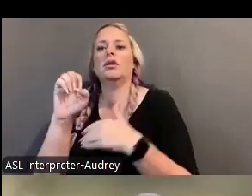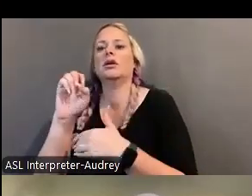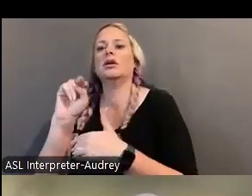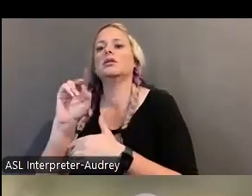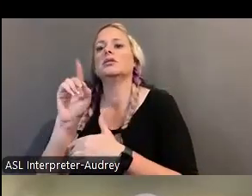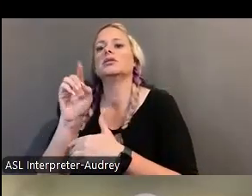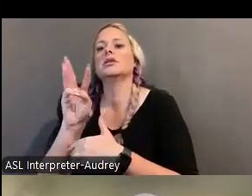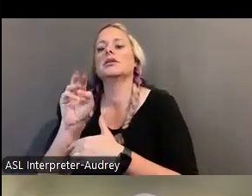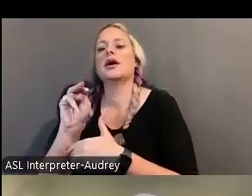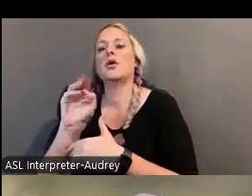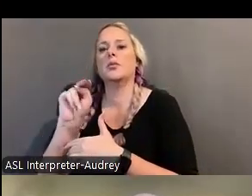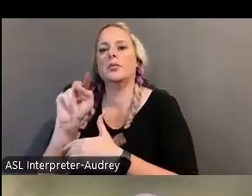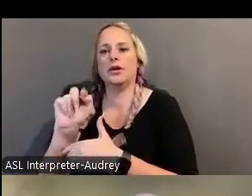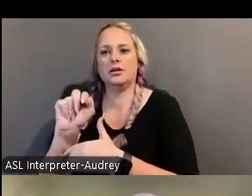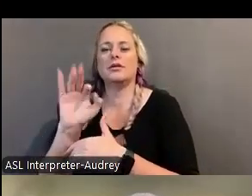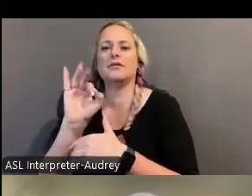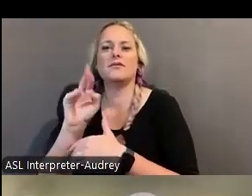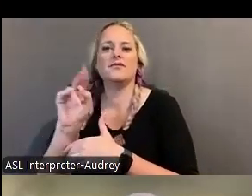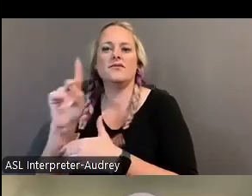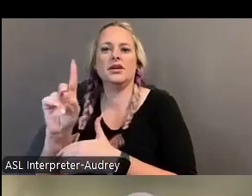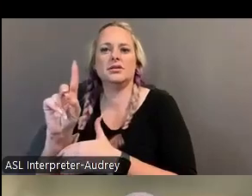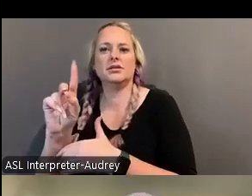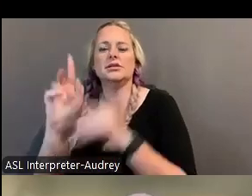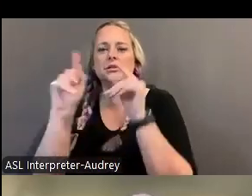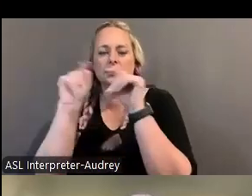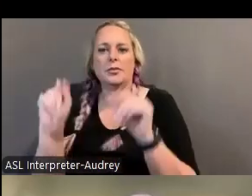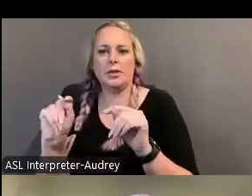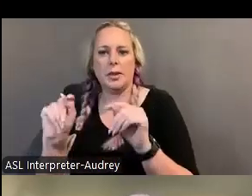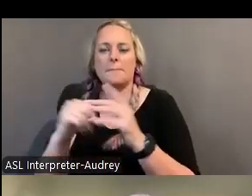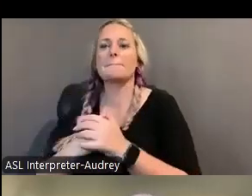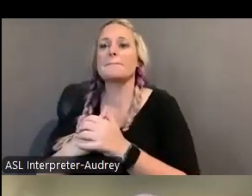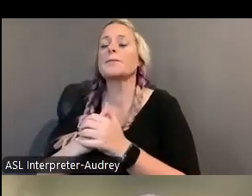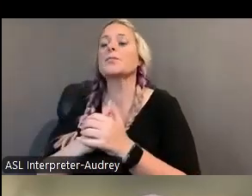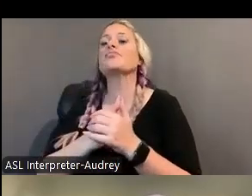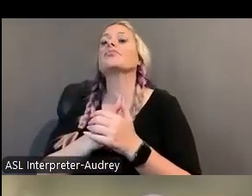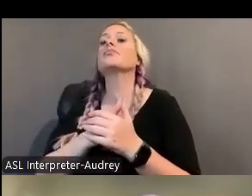and that's kind of what we based our template on. Our third step was completing the first